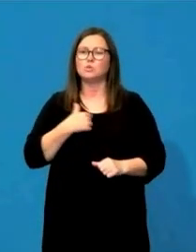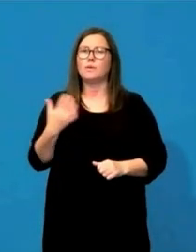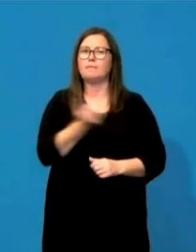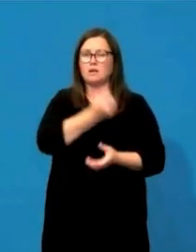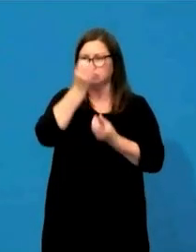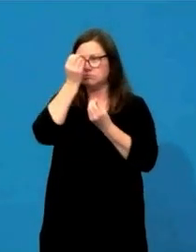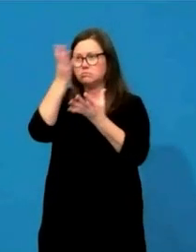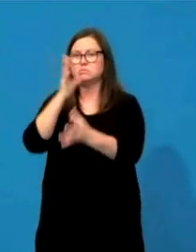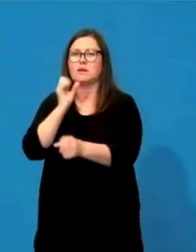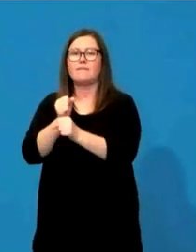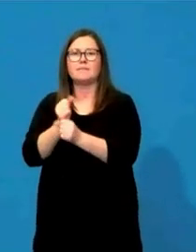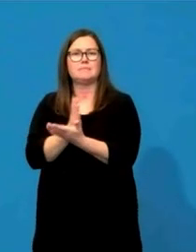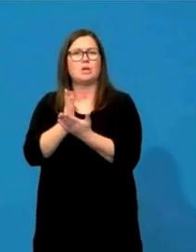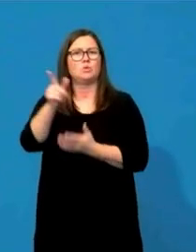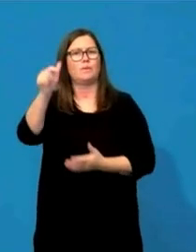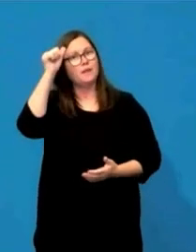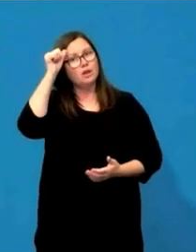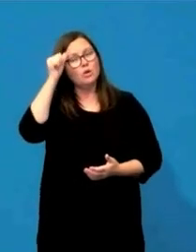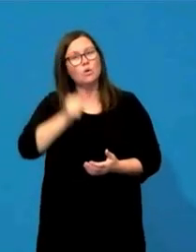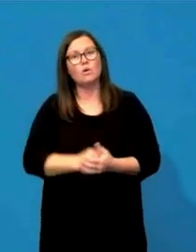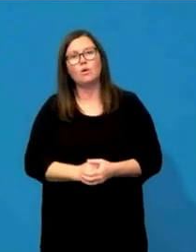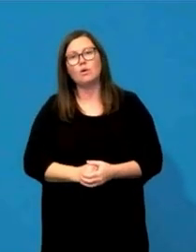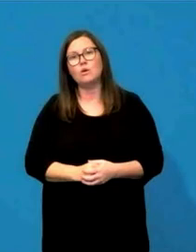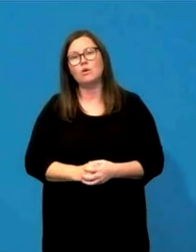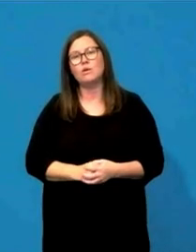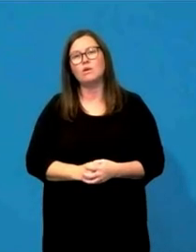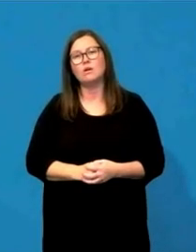Sometimes it's a little like dealing with a revolving door.